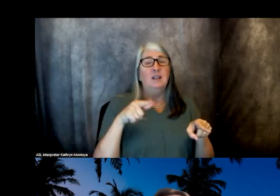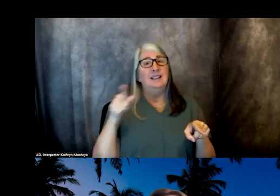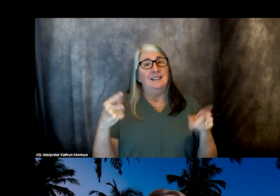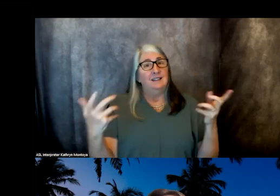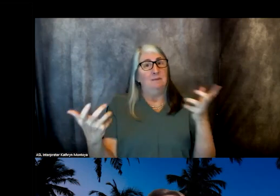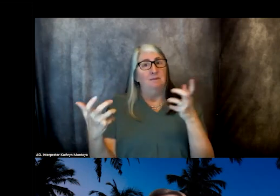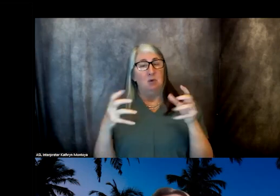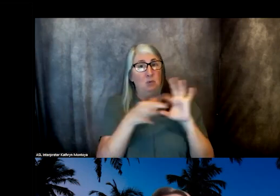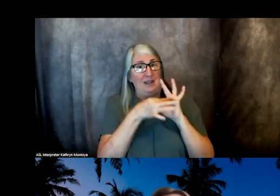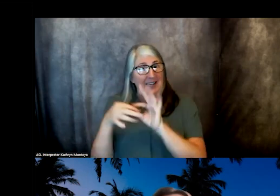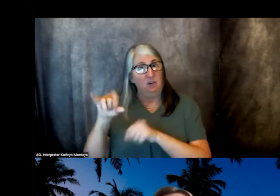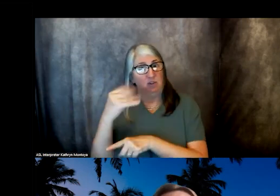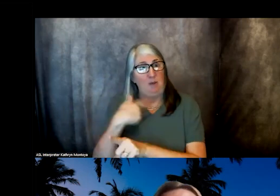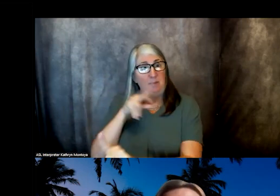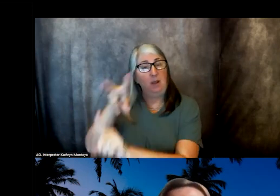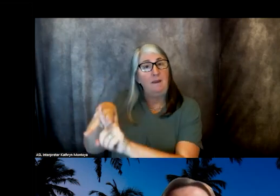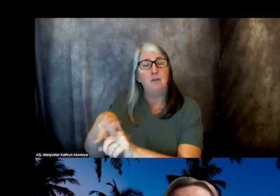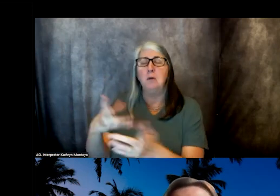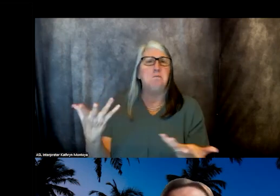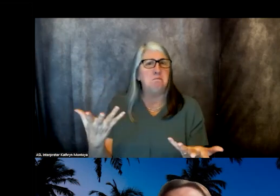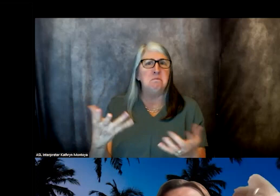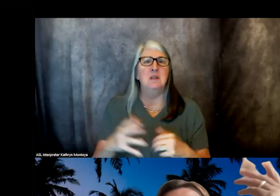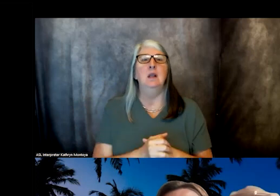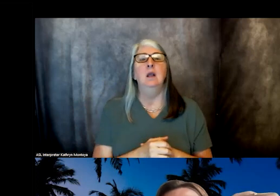SO I THINK THIS IS REALLY IMPORTANT STUFF AND MORE ORGANIZATIONS